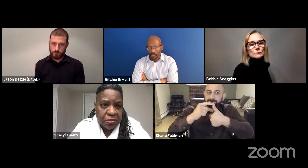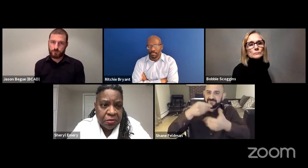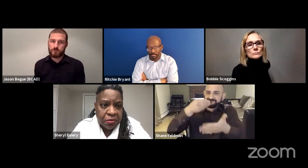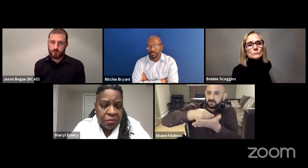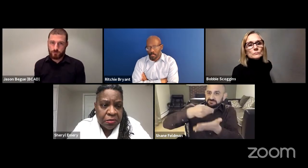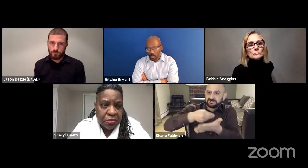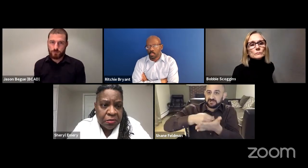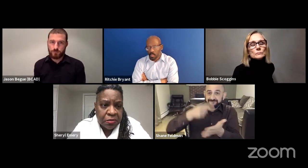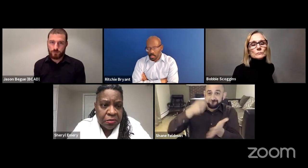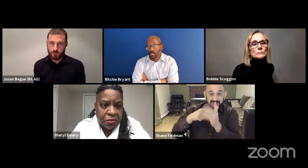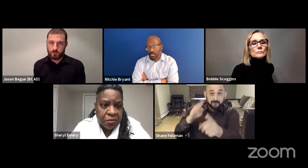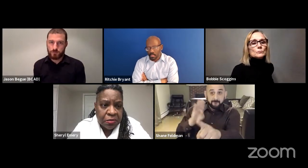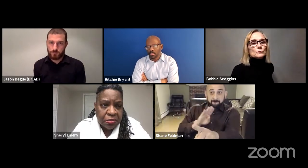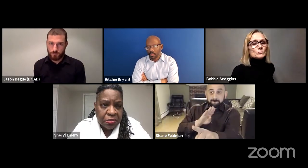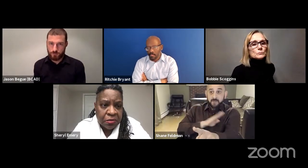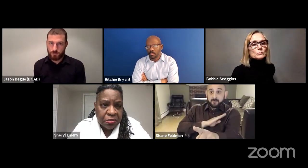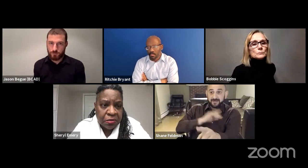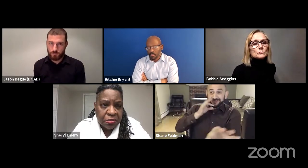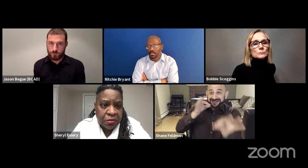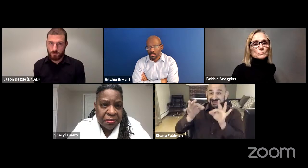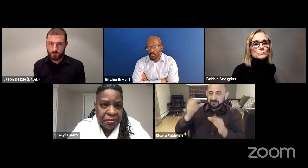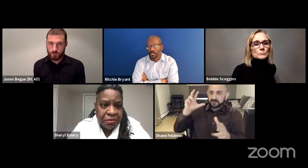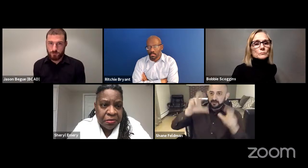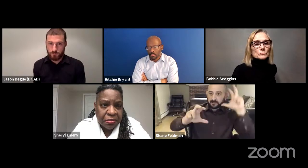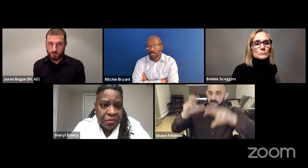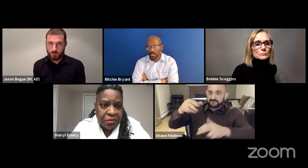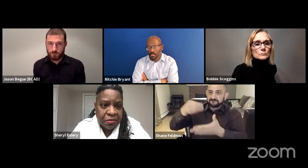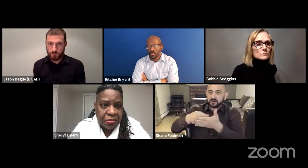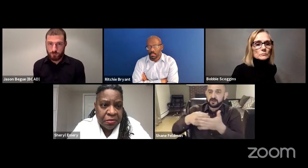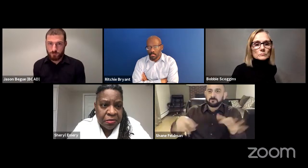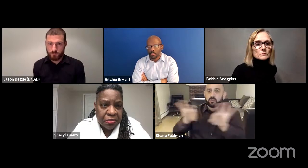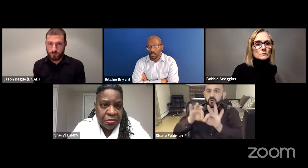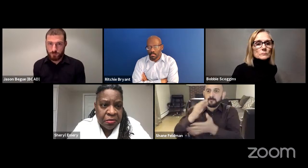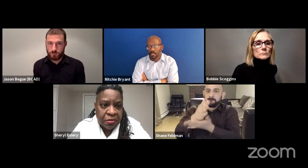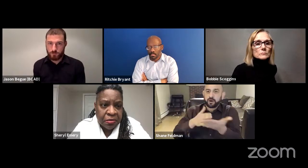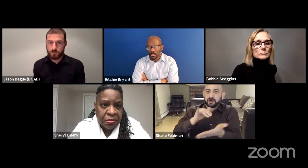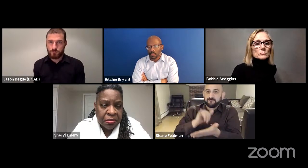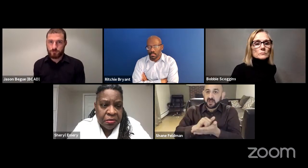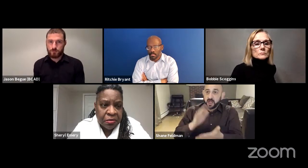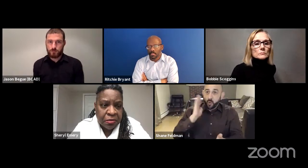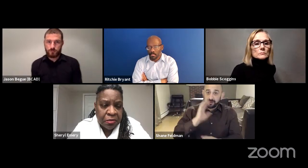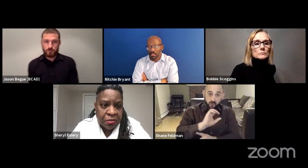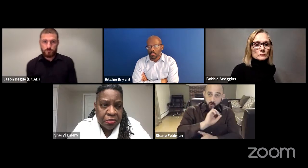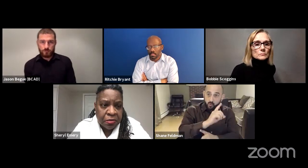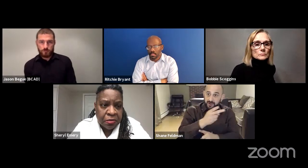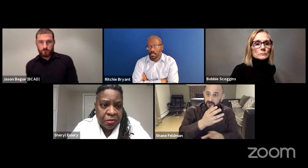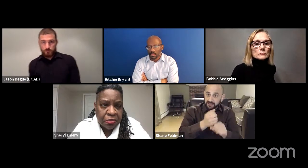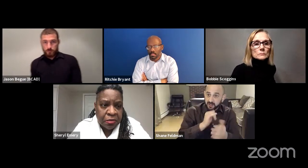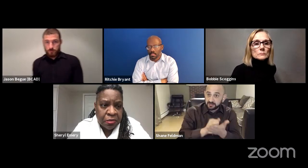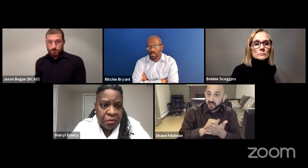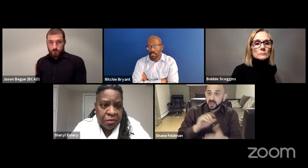Who has the resources and the funding? As Bobbie Beth just explained, funding is a huge